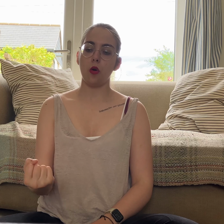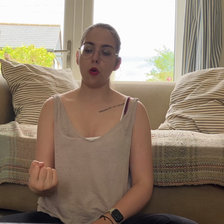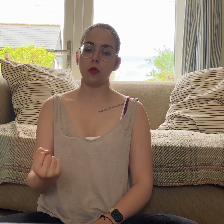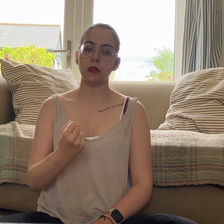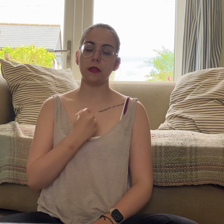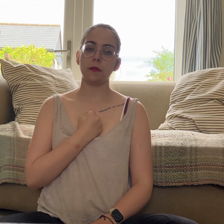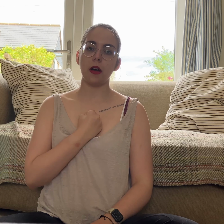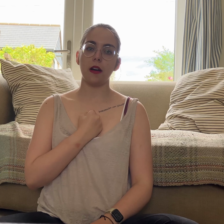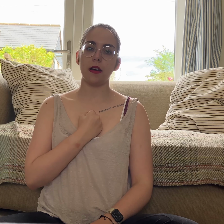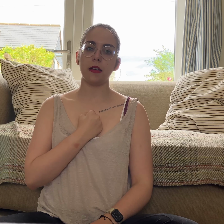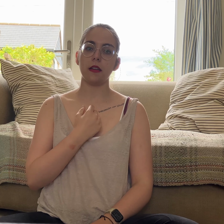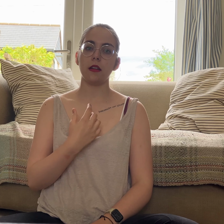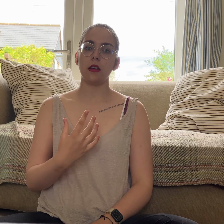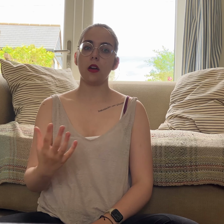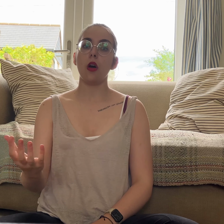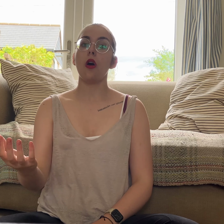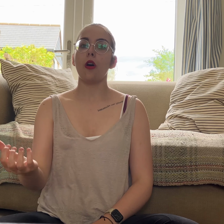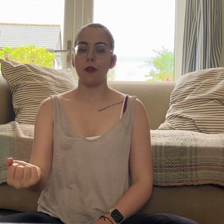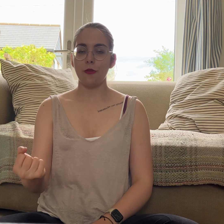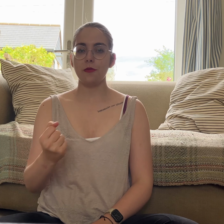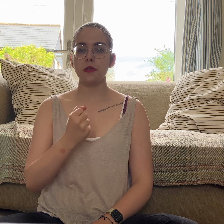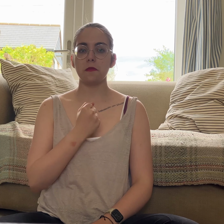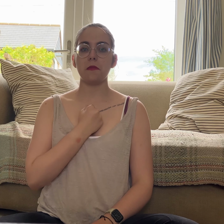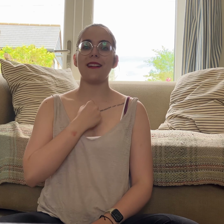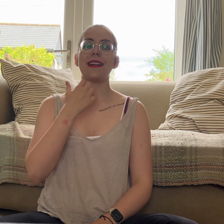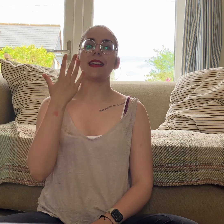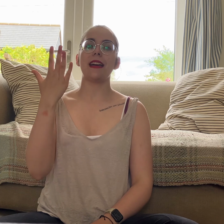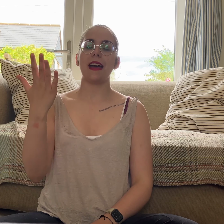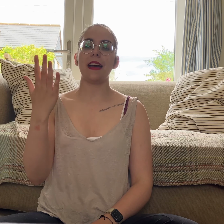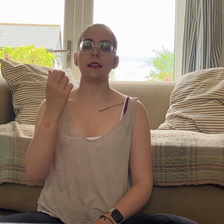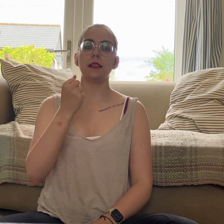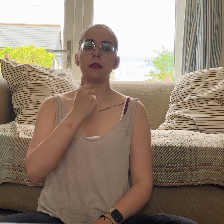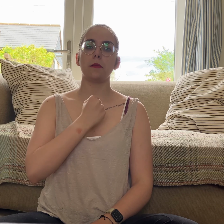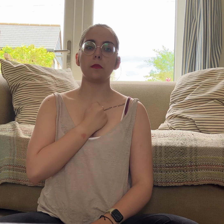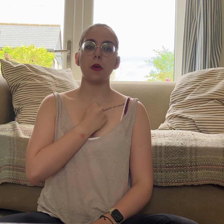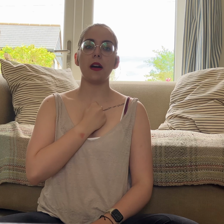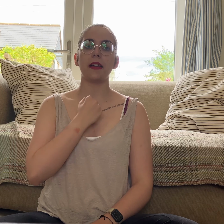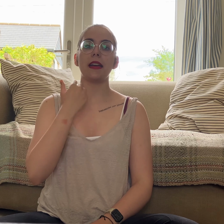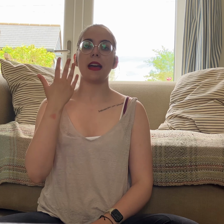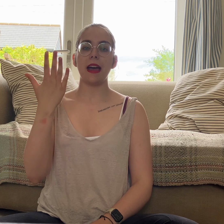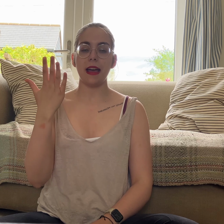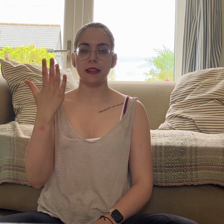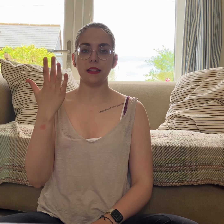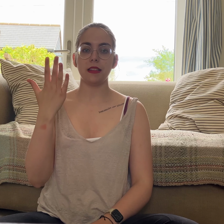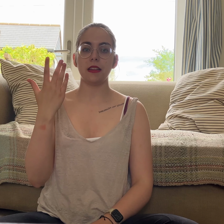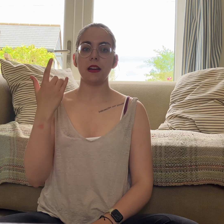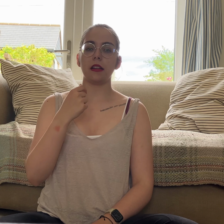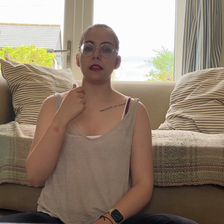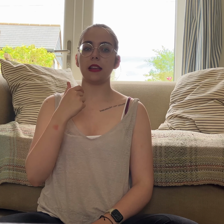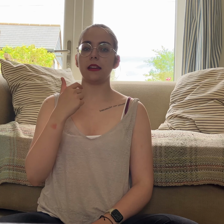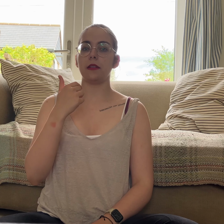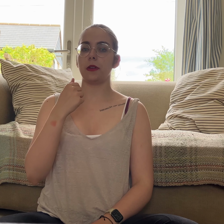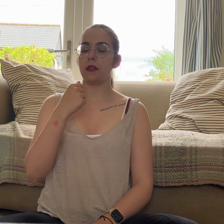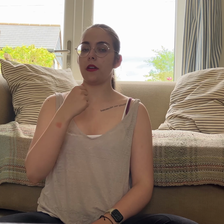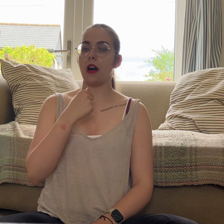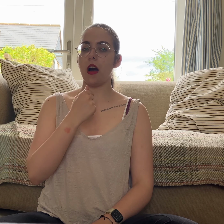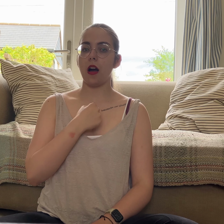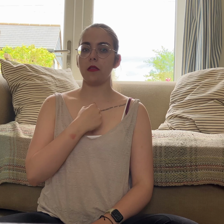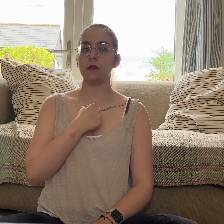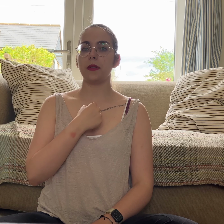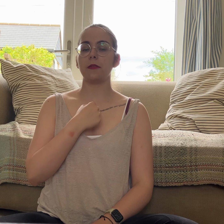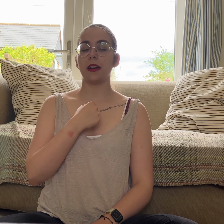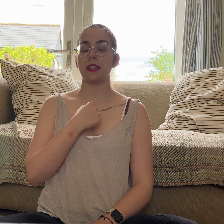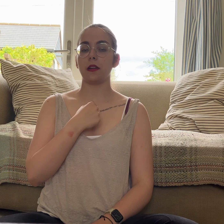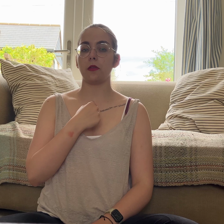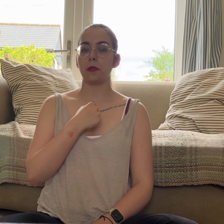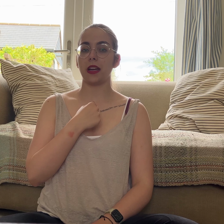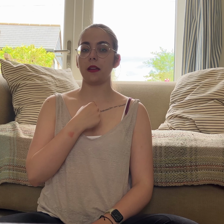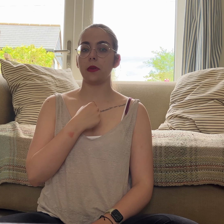hold my. Hold my hand, my hand." And then it will go: "I'll be right here, hold my hand" but